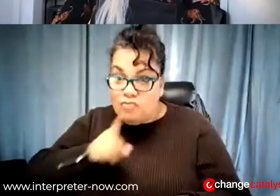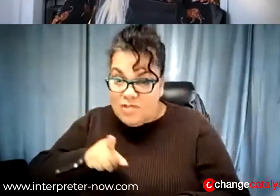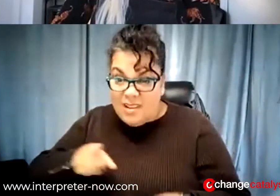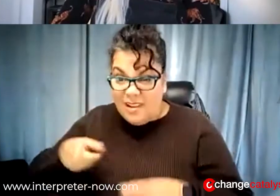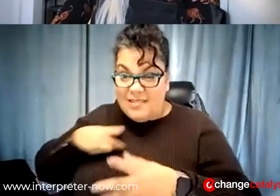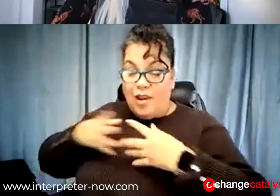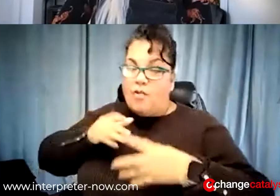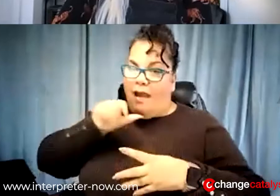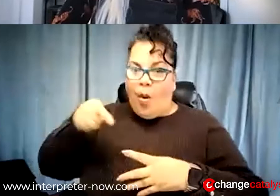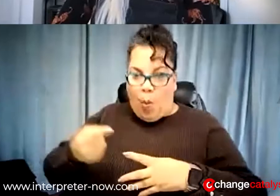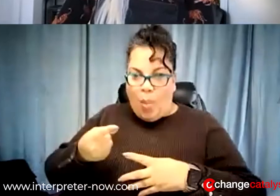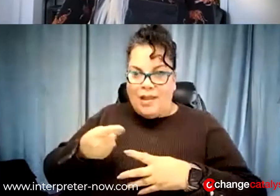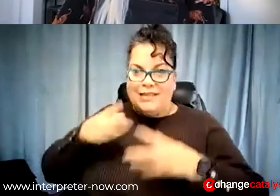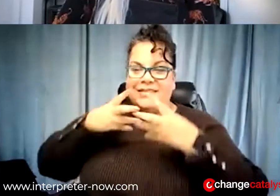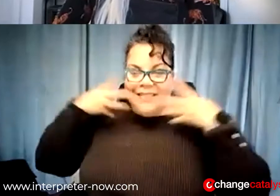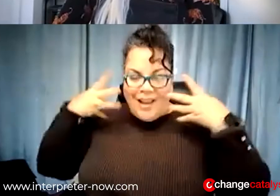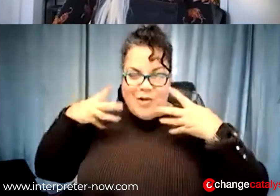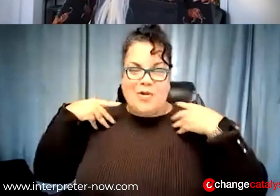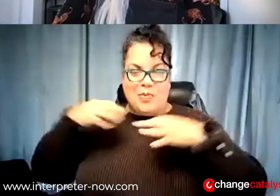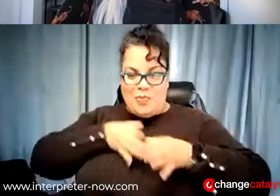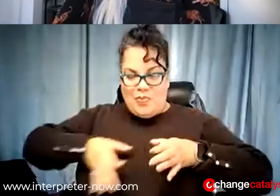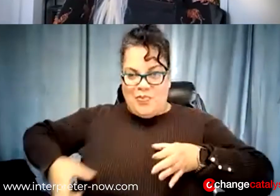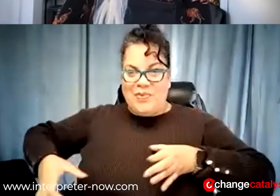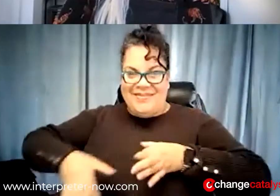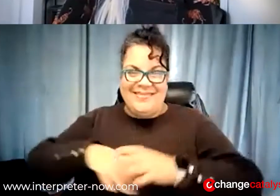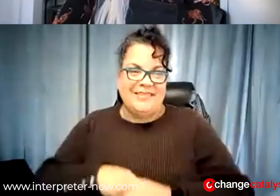That's awesome. Kt: Thank you.